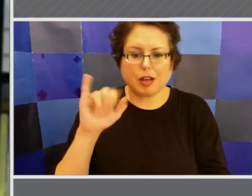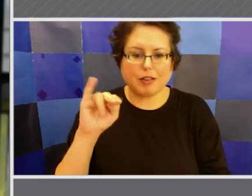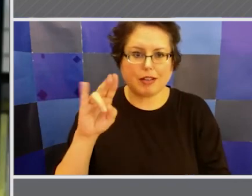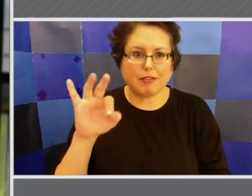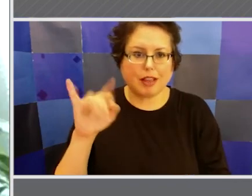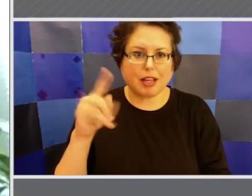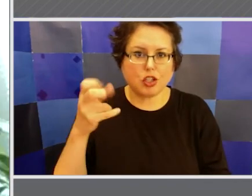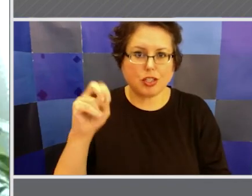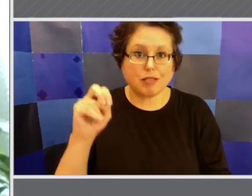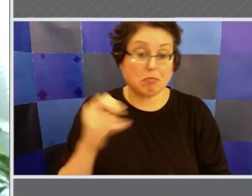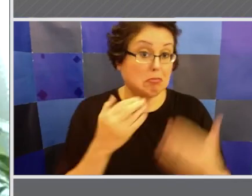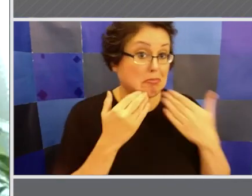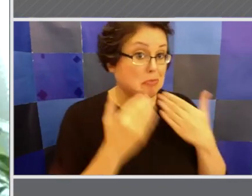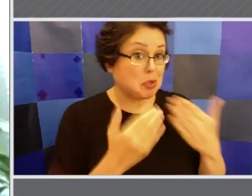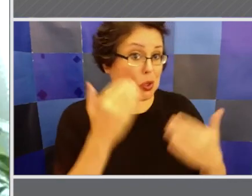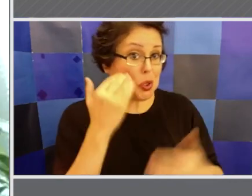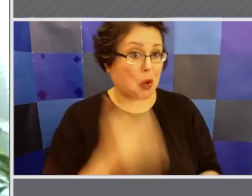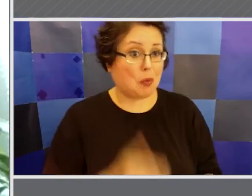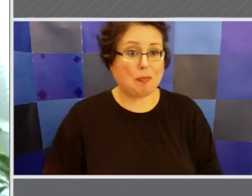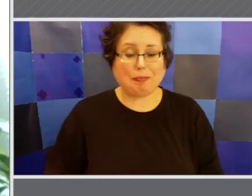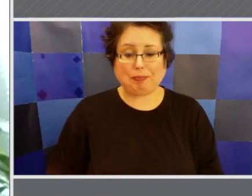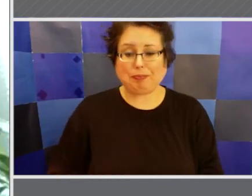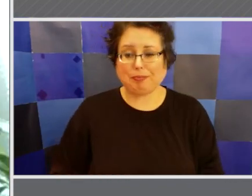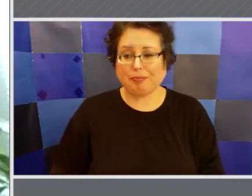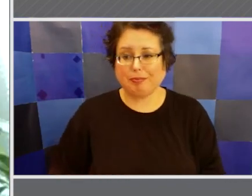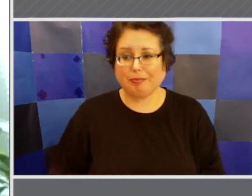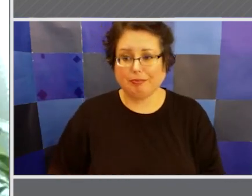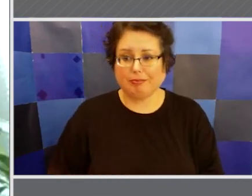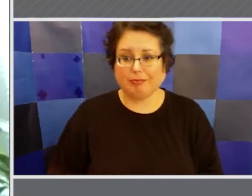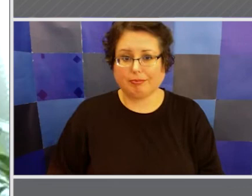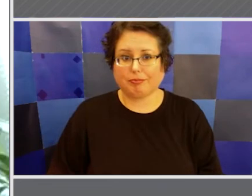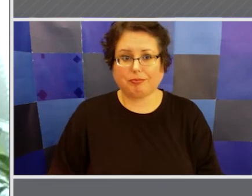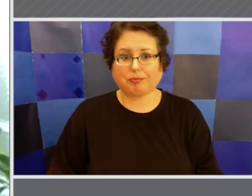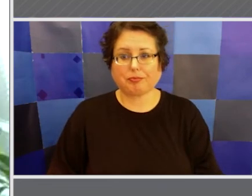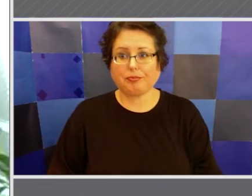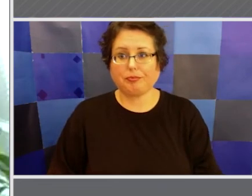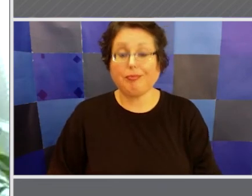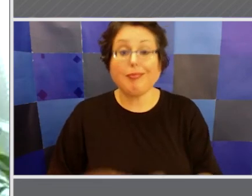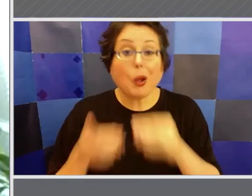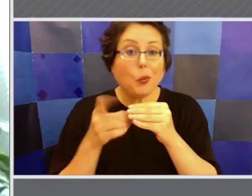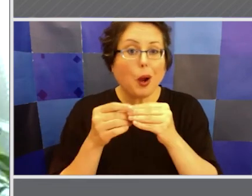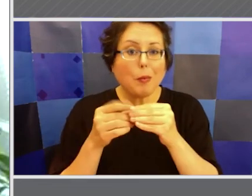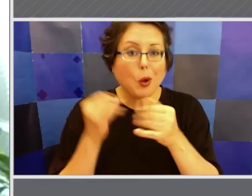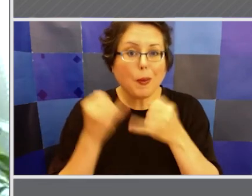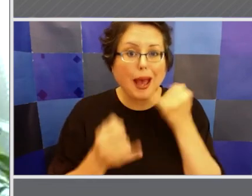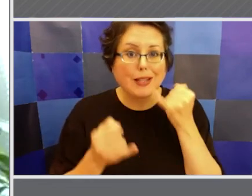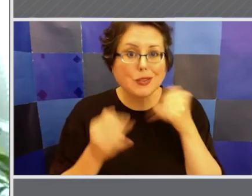Okay, So do one more last call that any other questions, comments, we can answer.